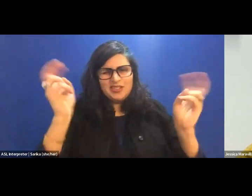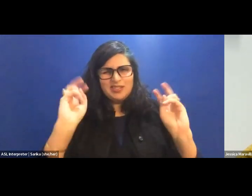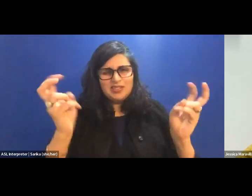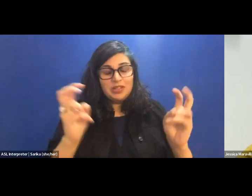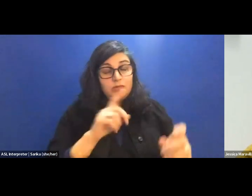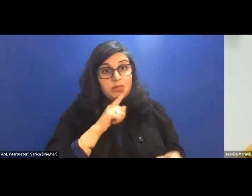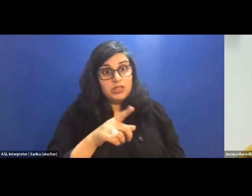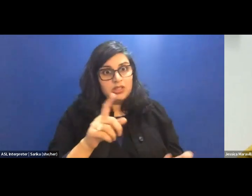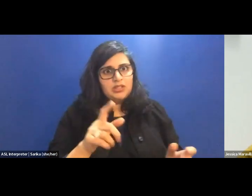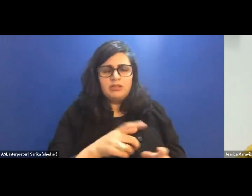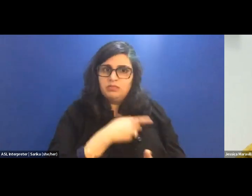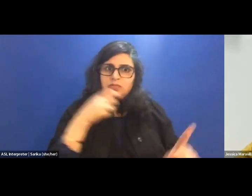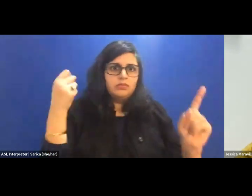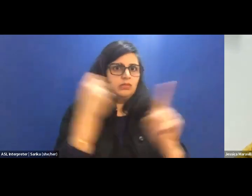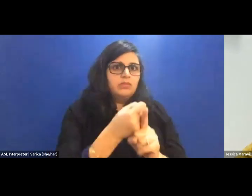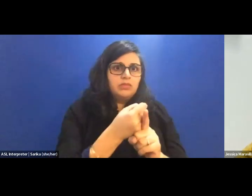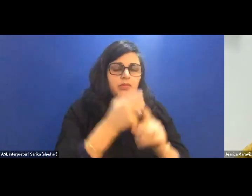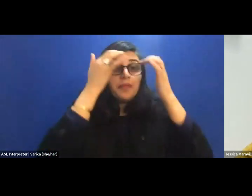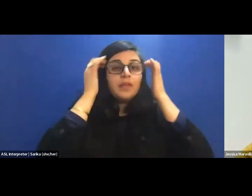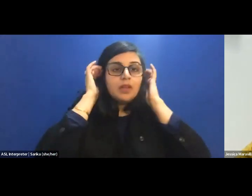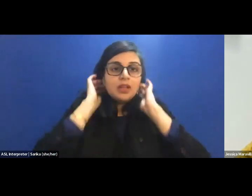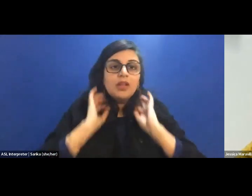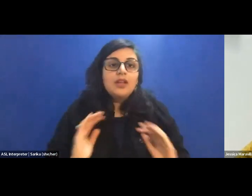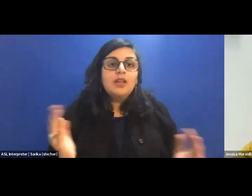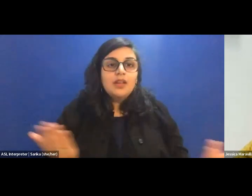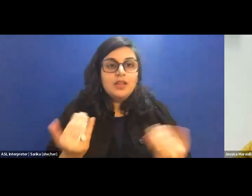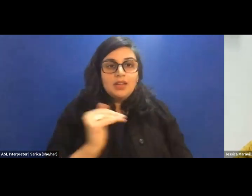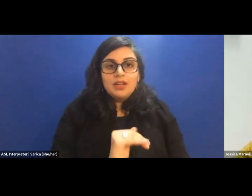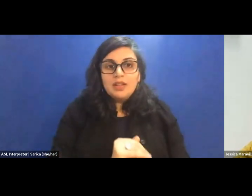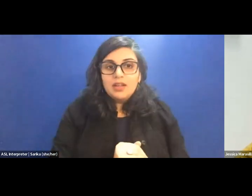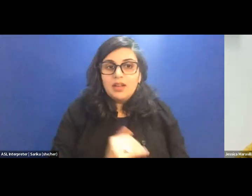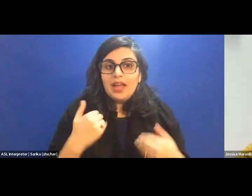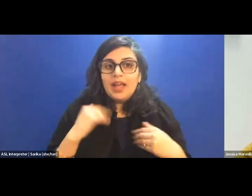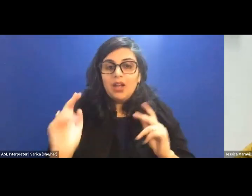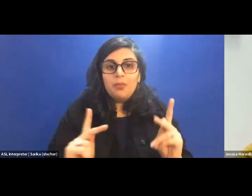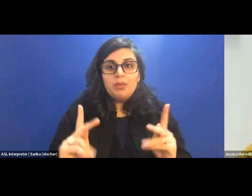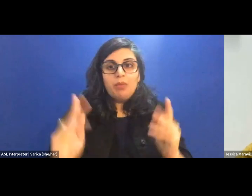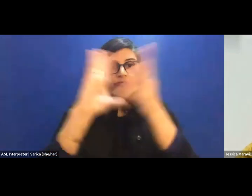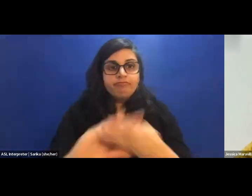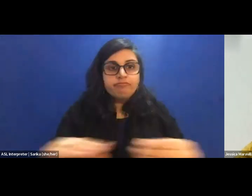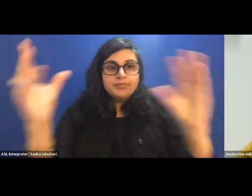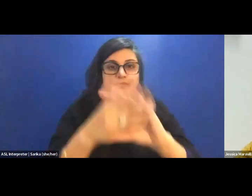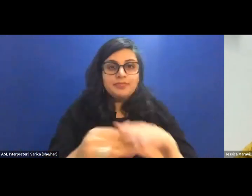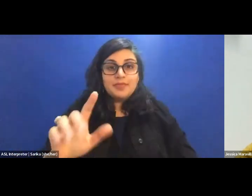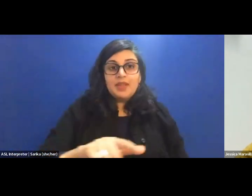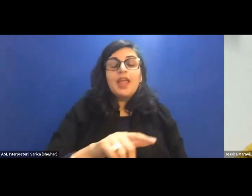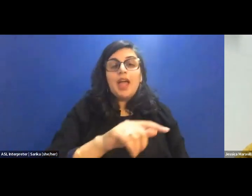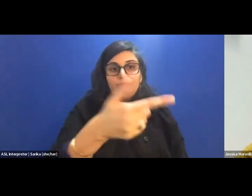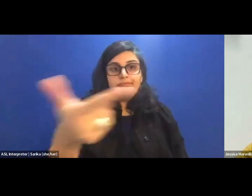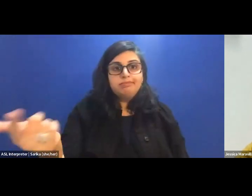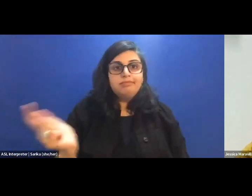several years. And how these technical changes have very drastic impacts. So here